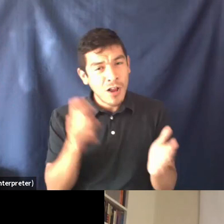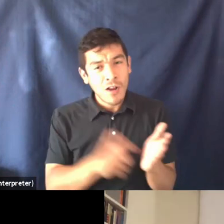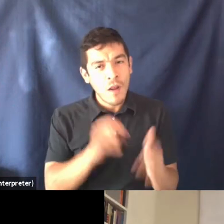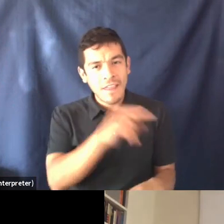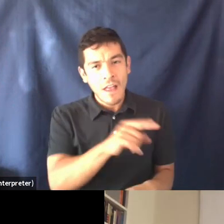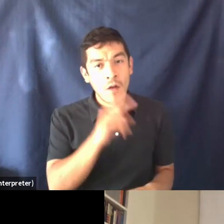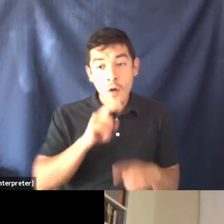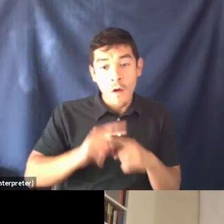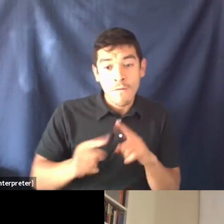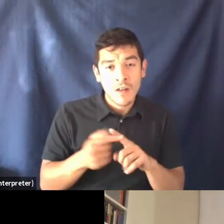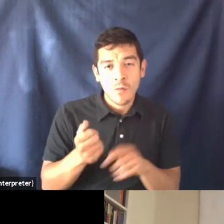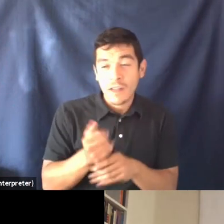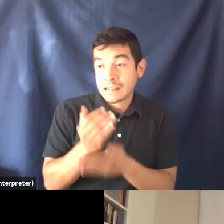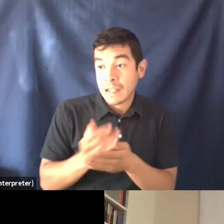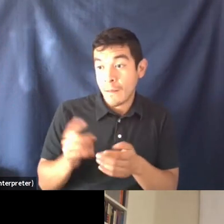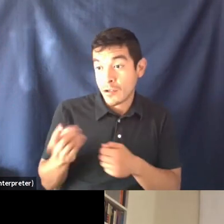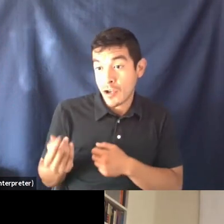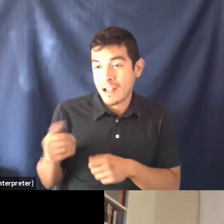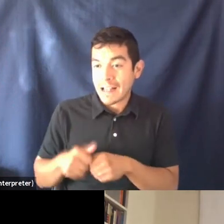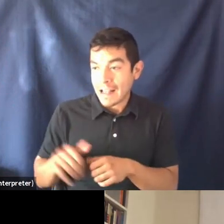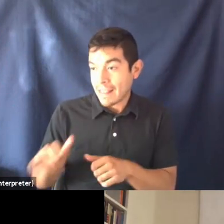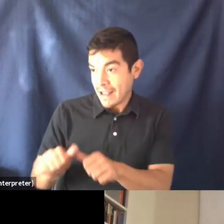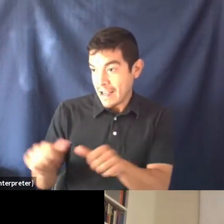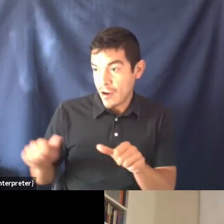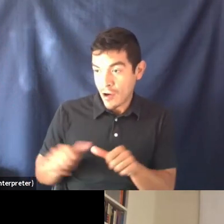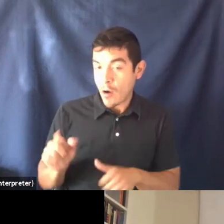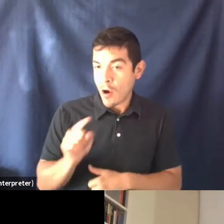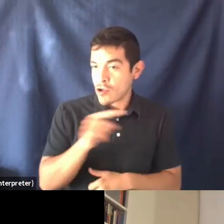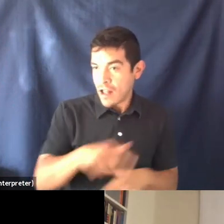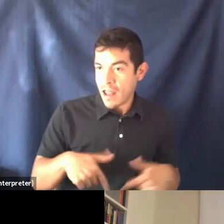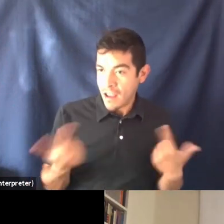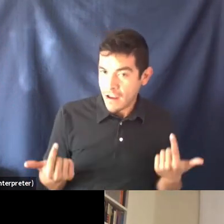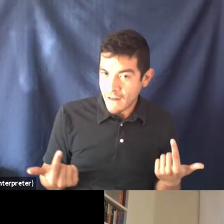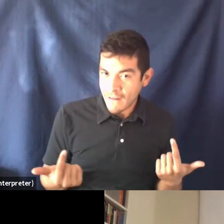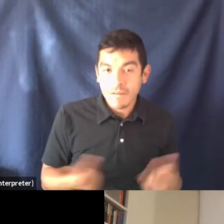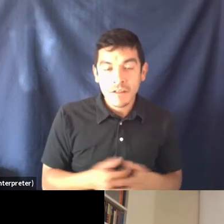with particular dogs within the neighborhoods that she was in, where it was clear that those dogs knew her